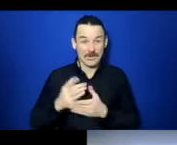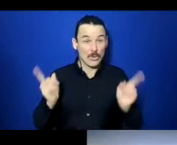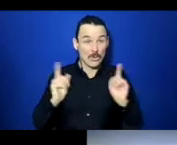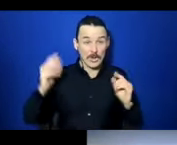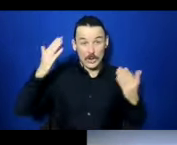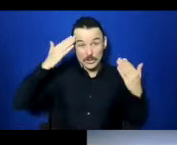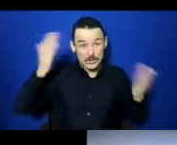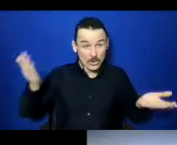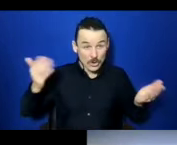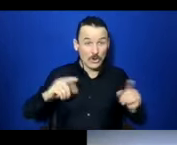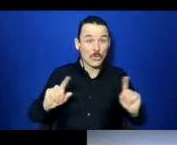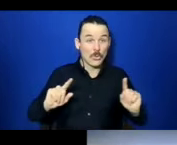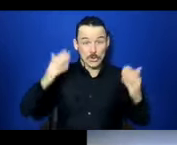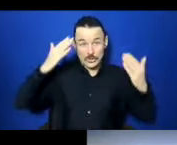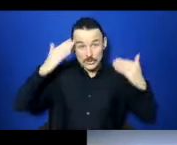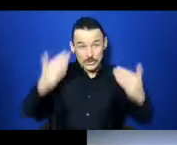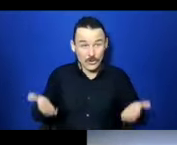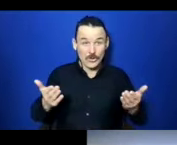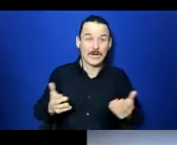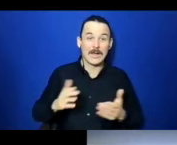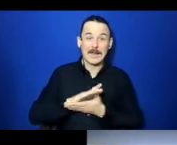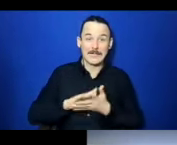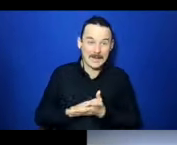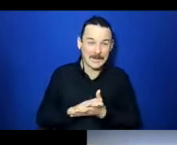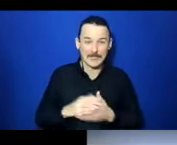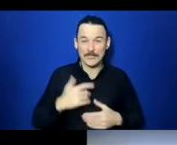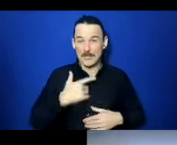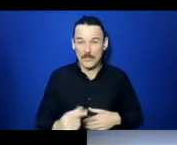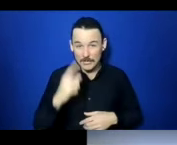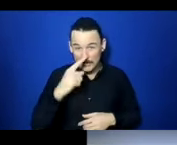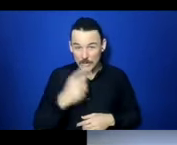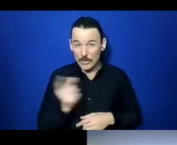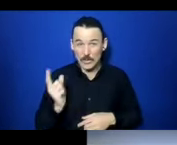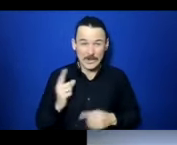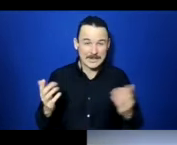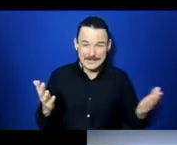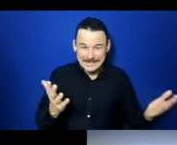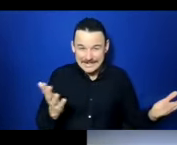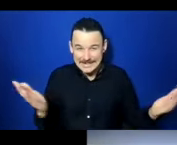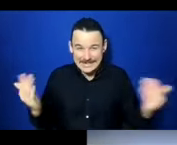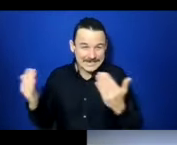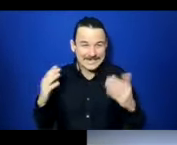So the more people we can get into these conversations that have those aha moments